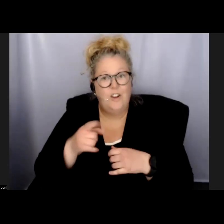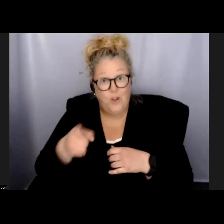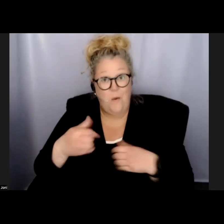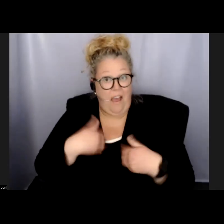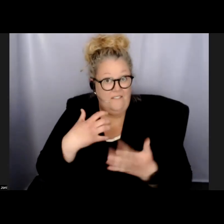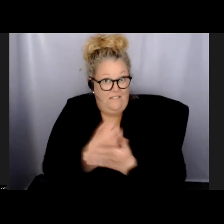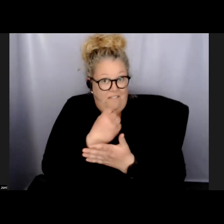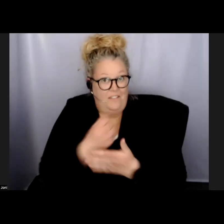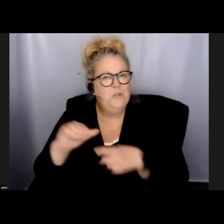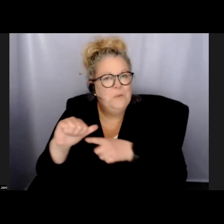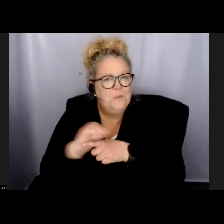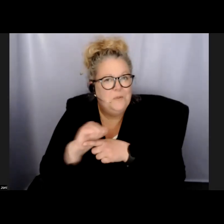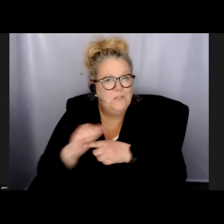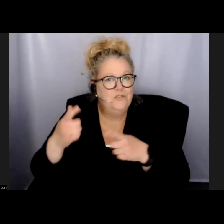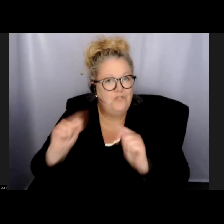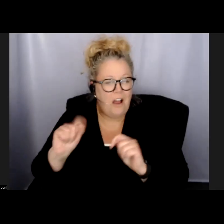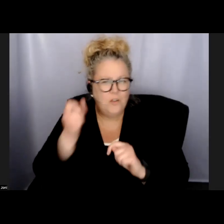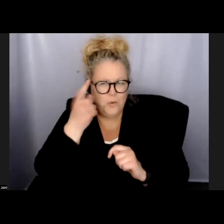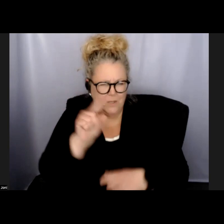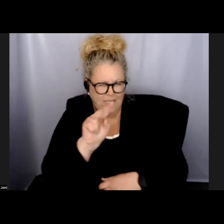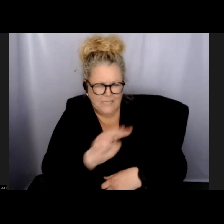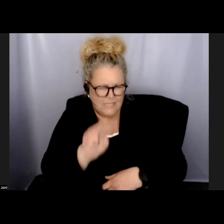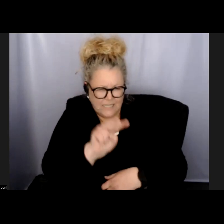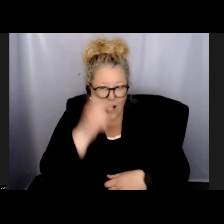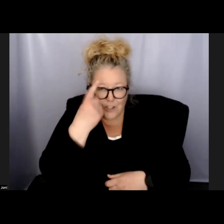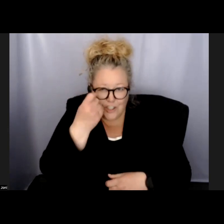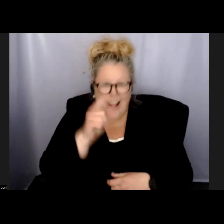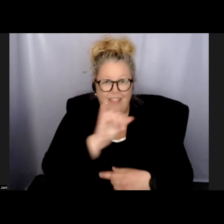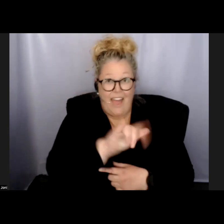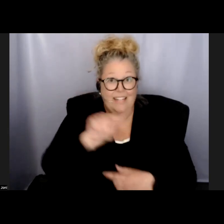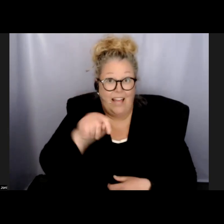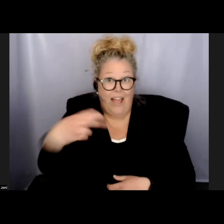thing understand the telehealth provider again you have hearing loss so you can't